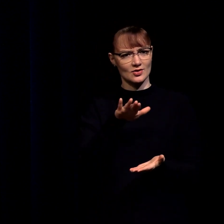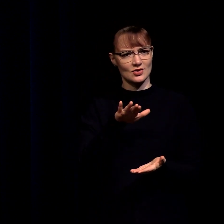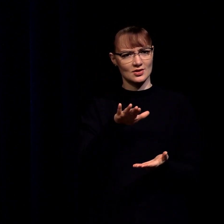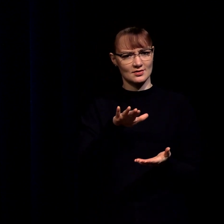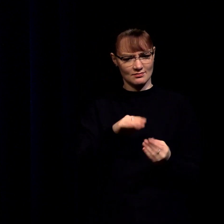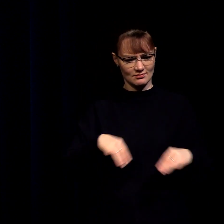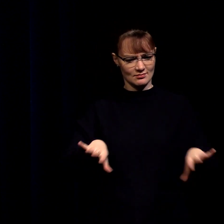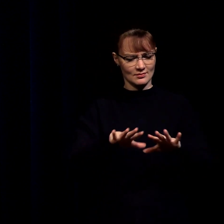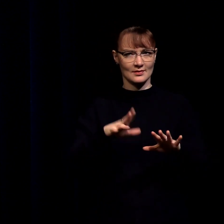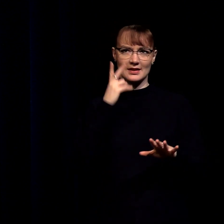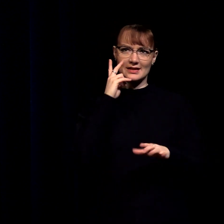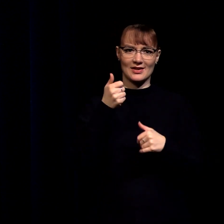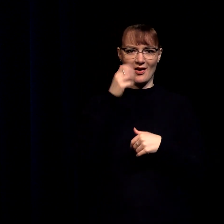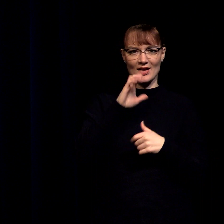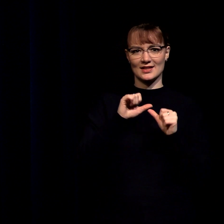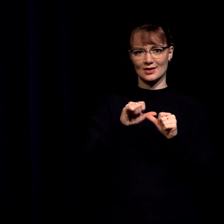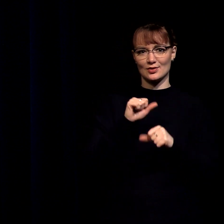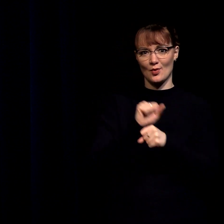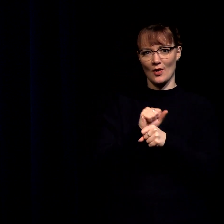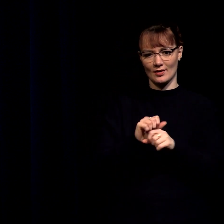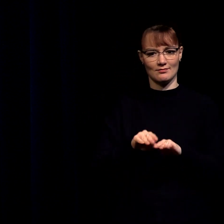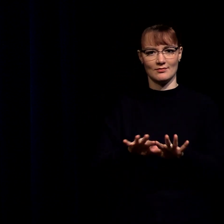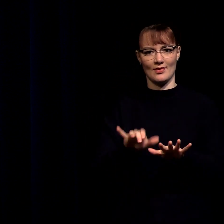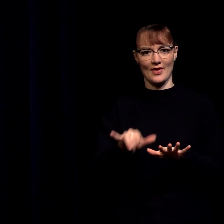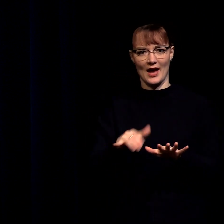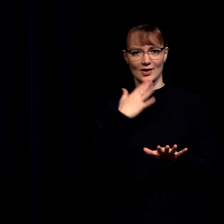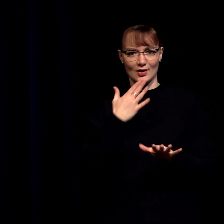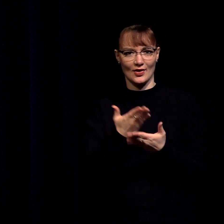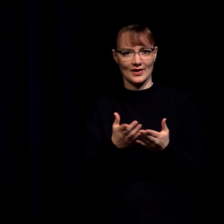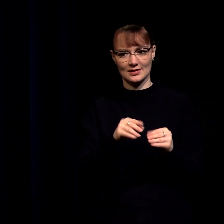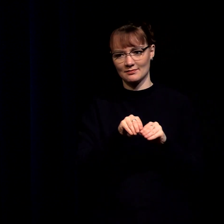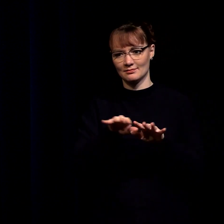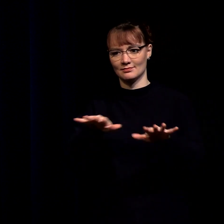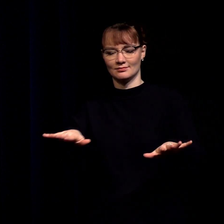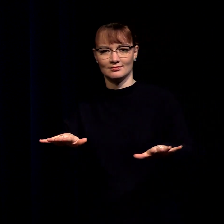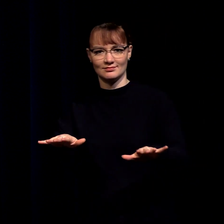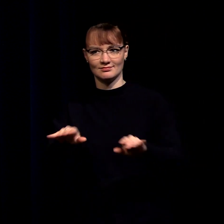continue to do. And I'm just praying that that thing spreads. There's other things going on in our world that aren't as